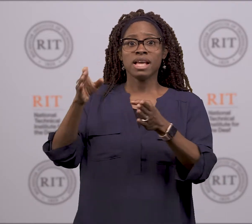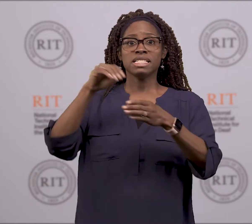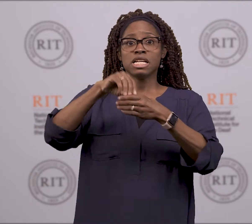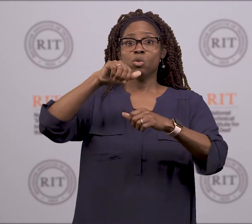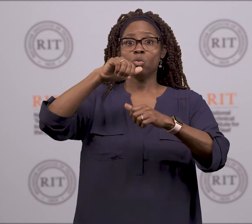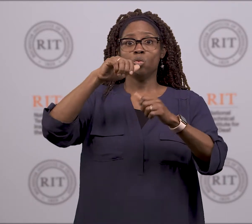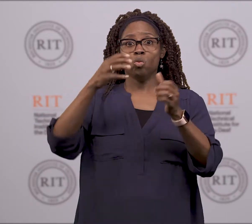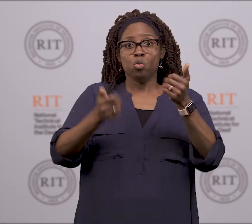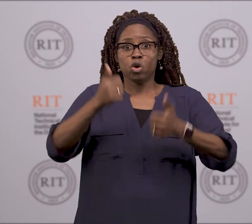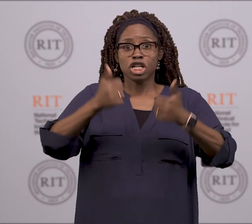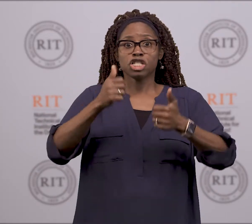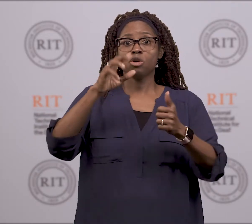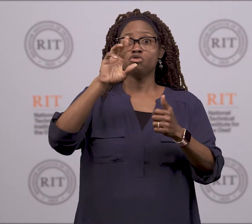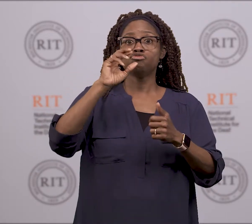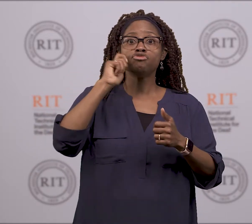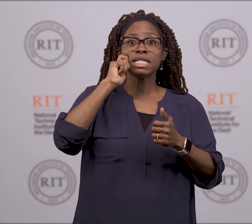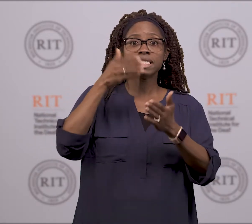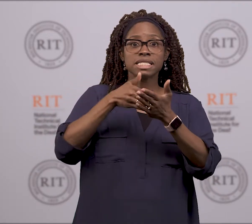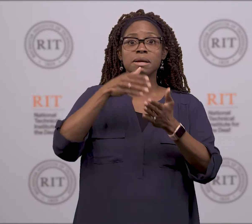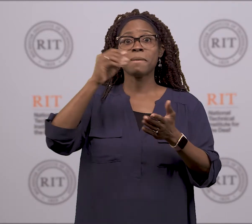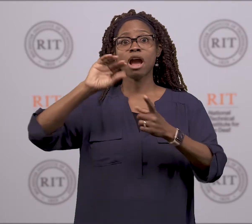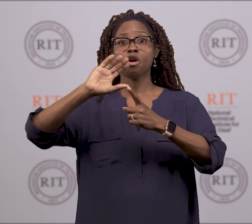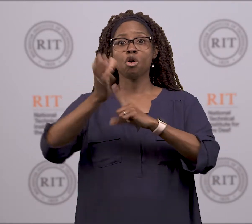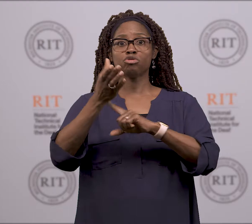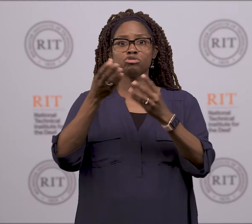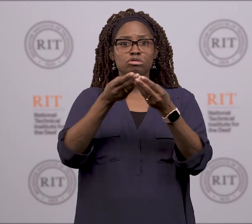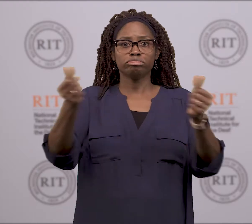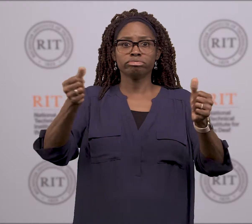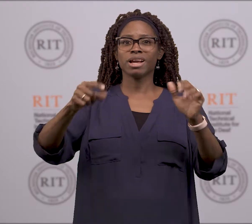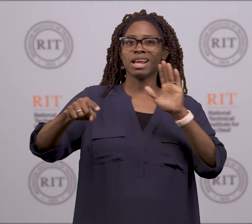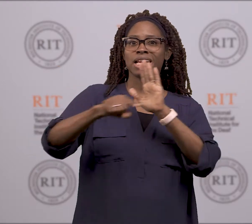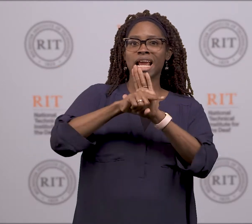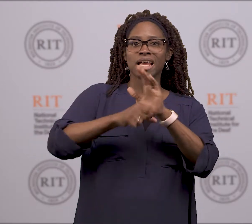and the ways in which racism and cultural erasure